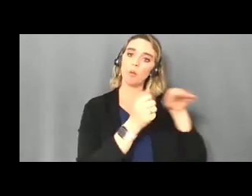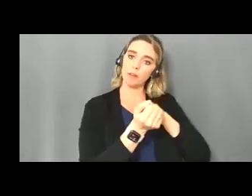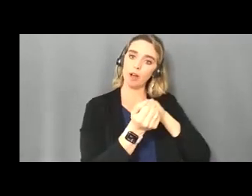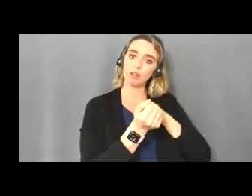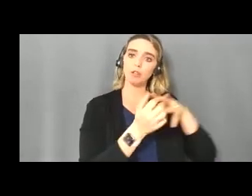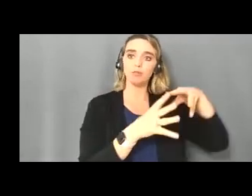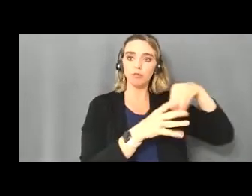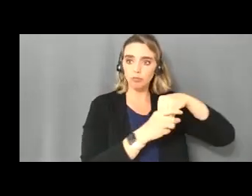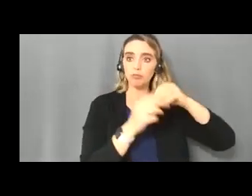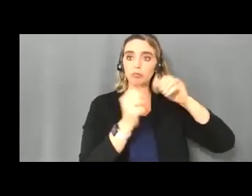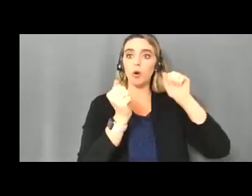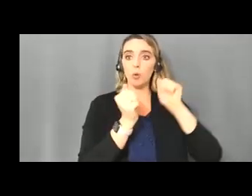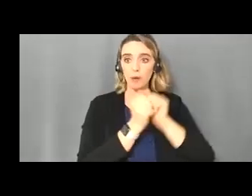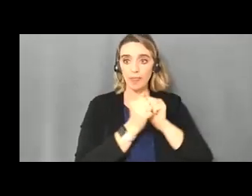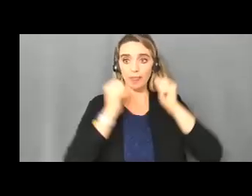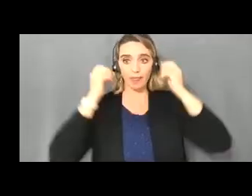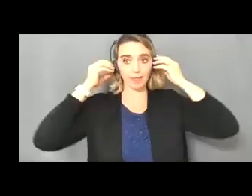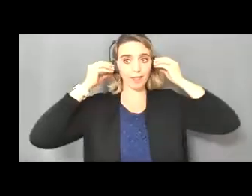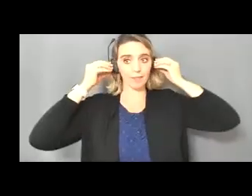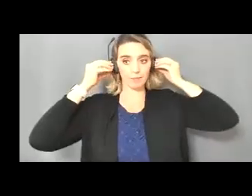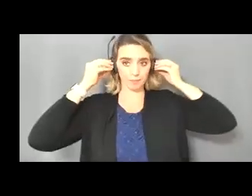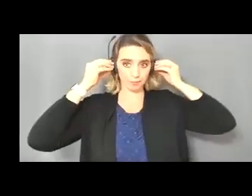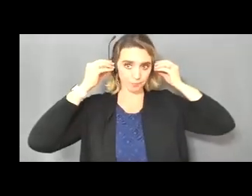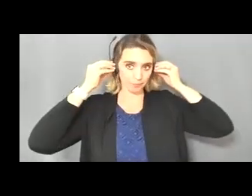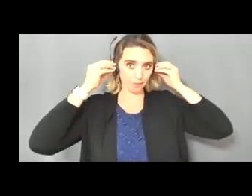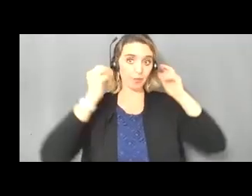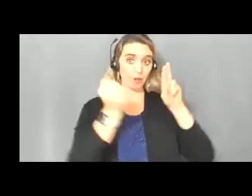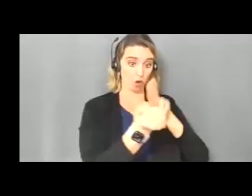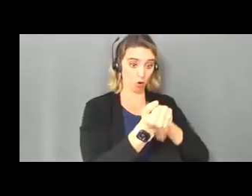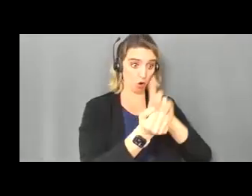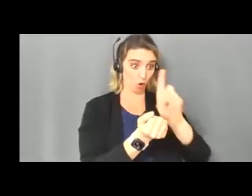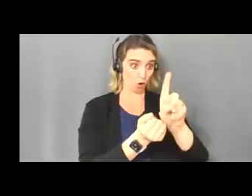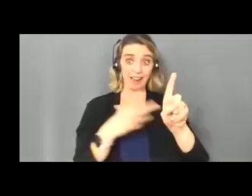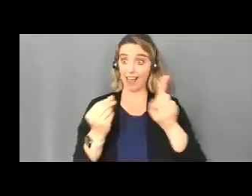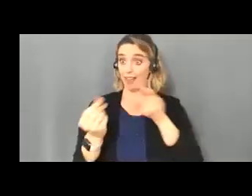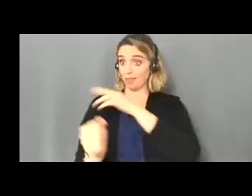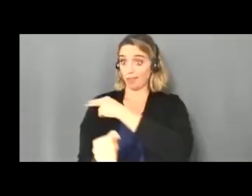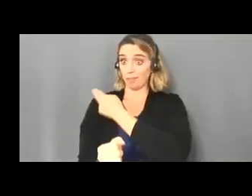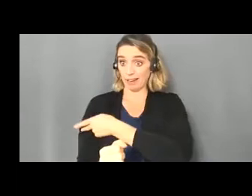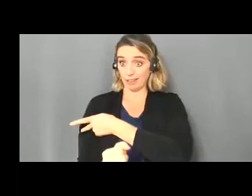with the participants and the nurse allies to really go deep in the history of what's going on,